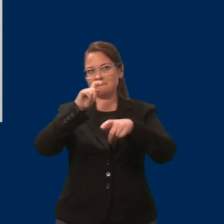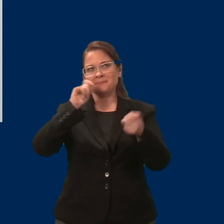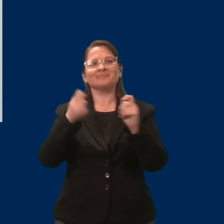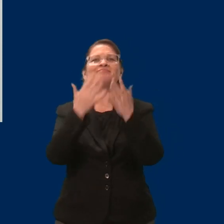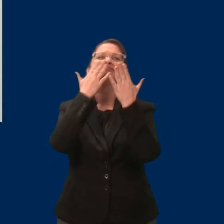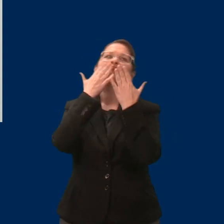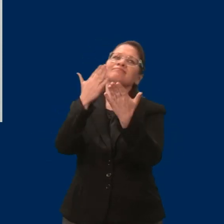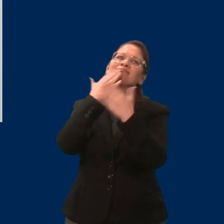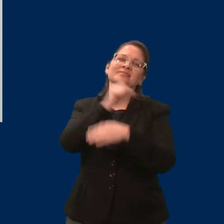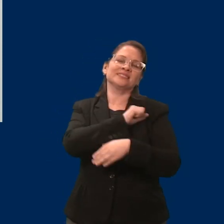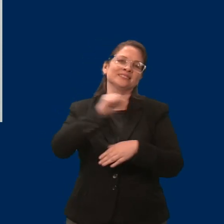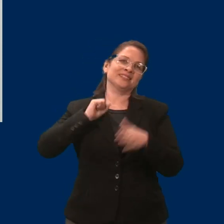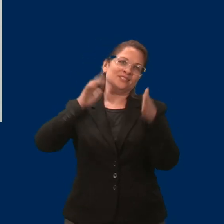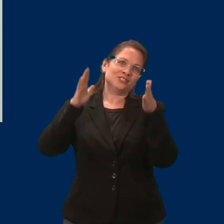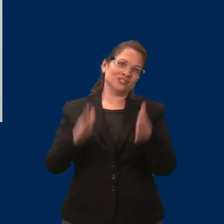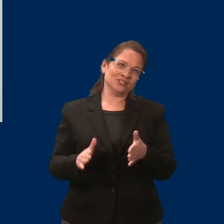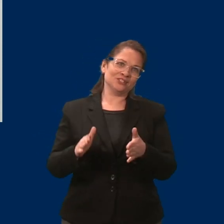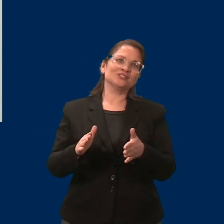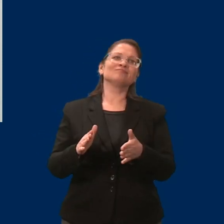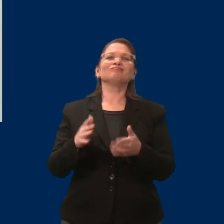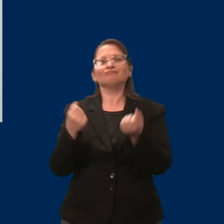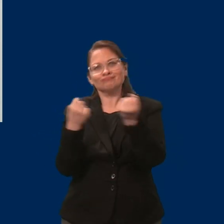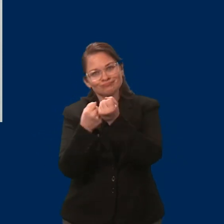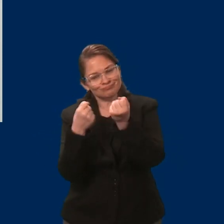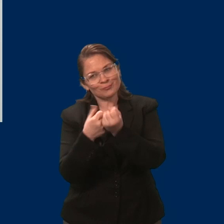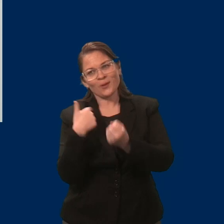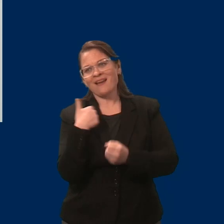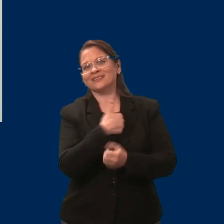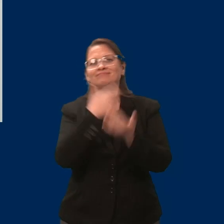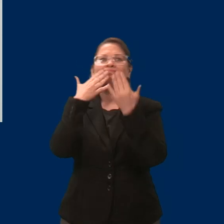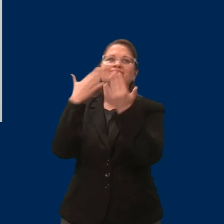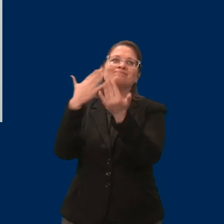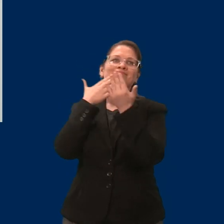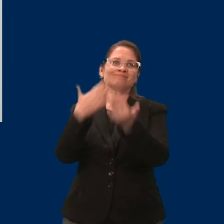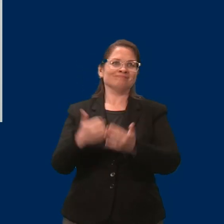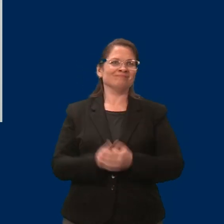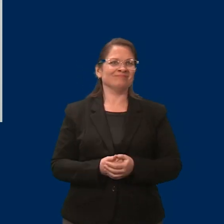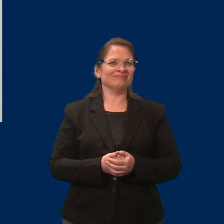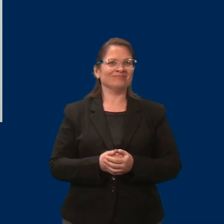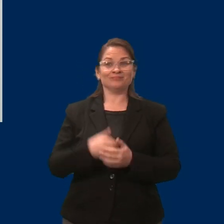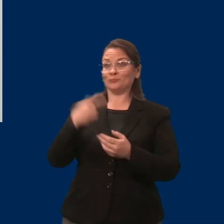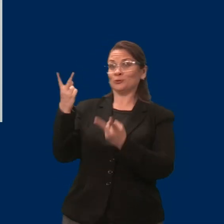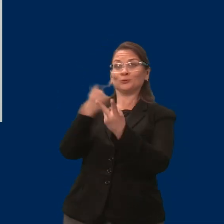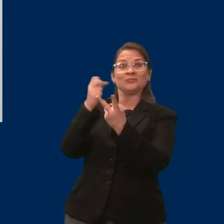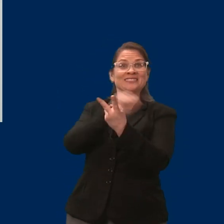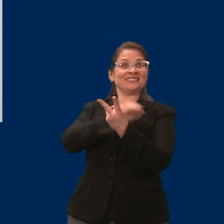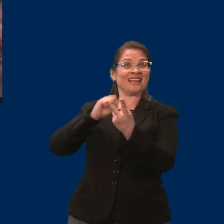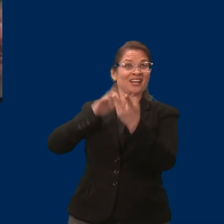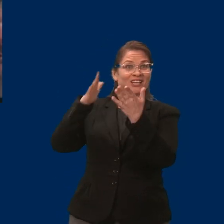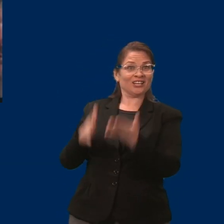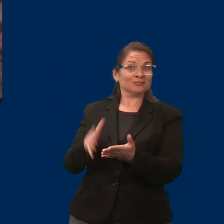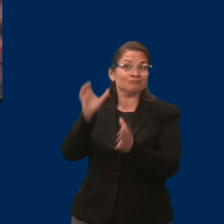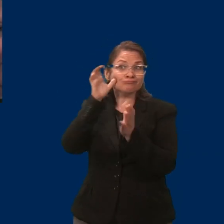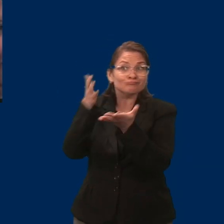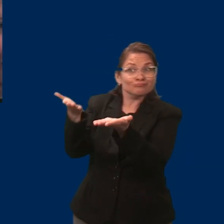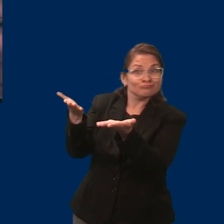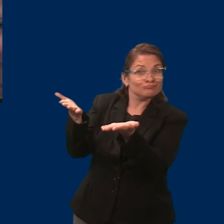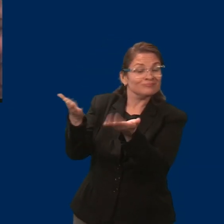I would like to turn it over to you now for your thoughts on this important reform.